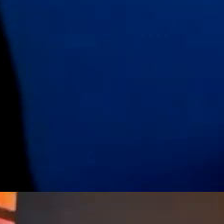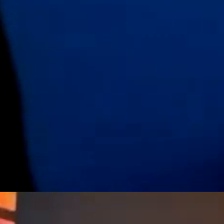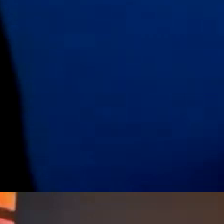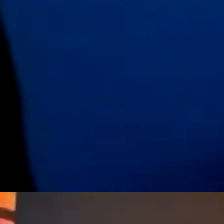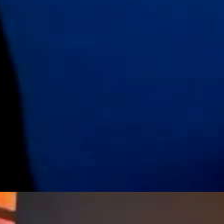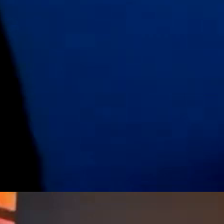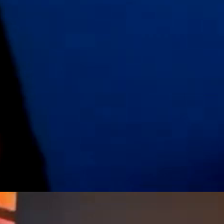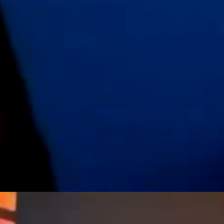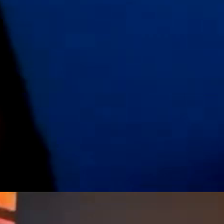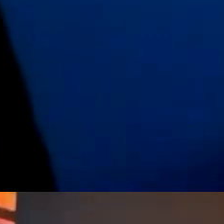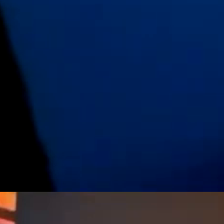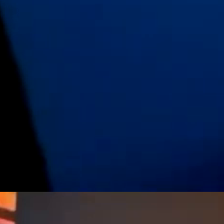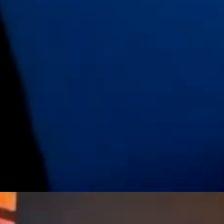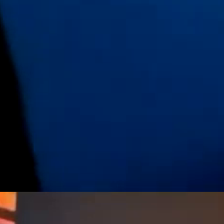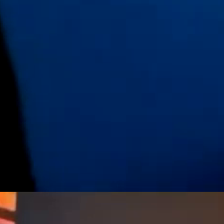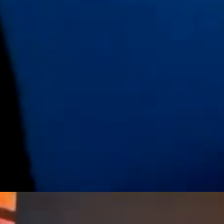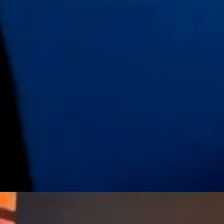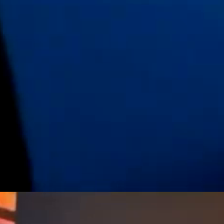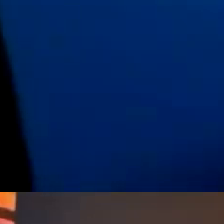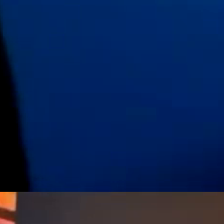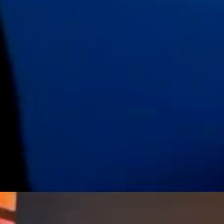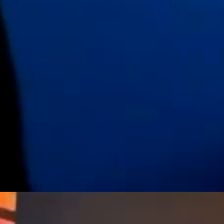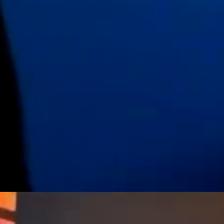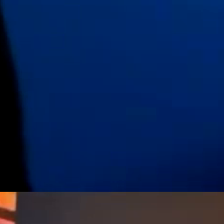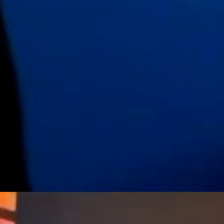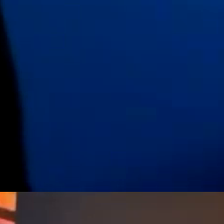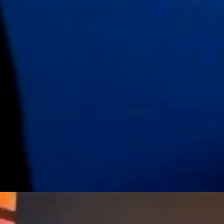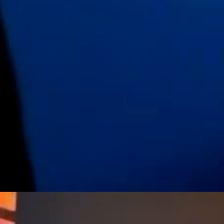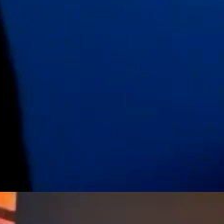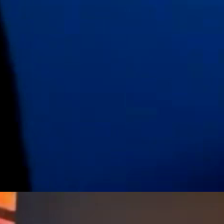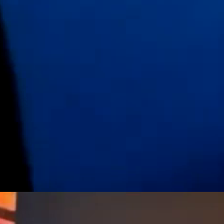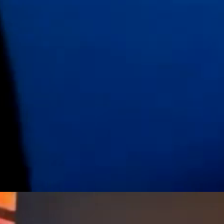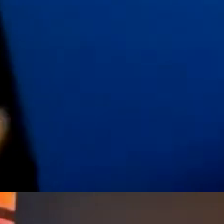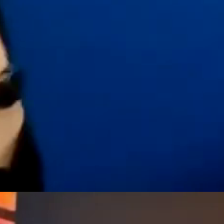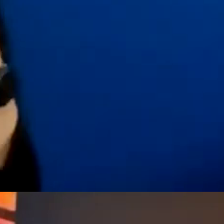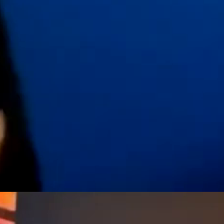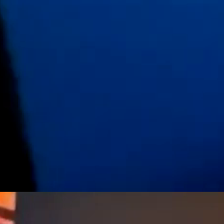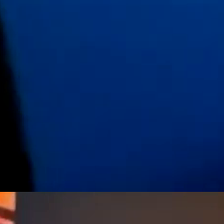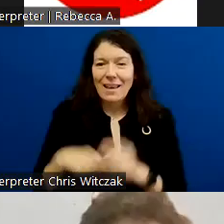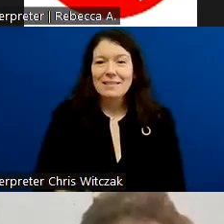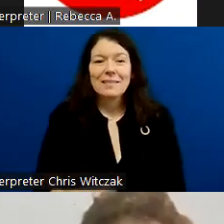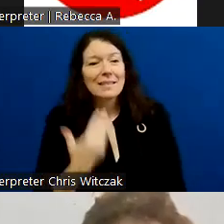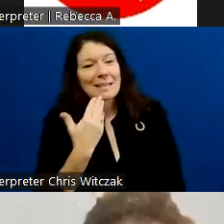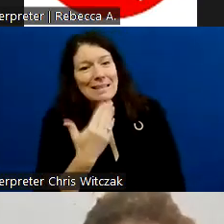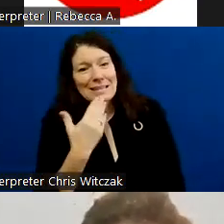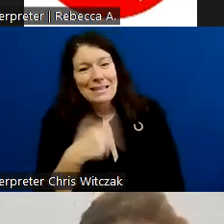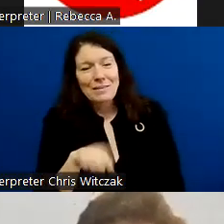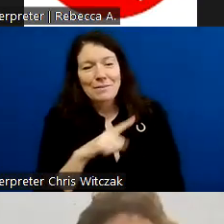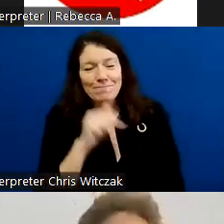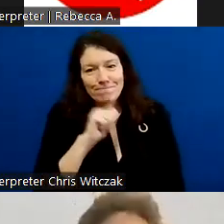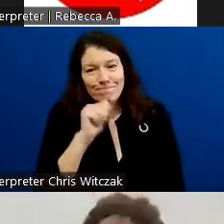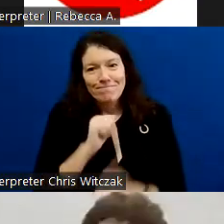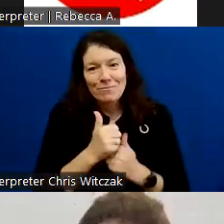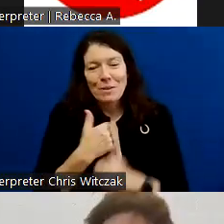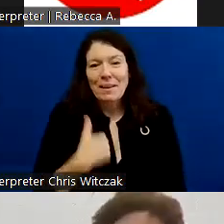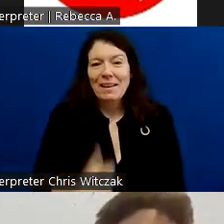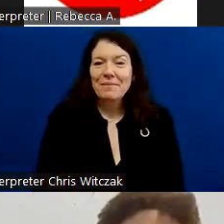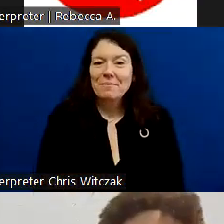so you can just stay unmuted (Jamie) okay sorry you guys thank you for being so patient